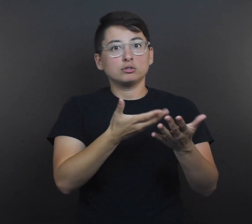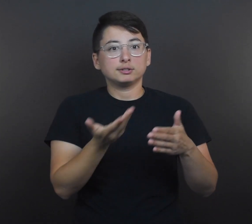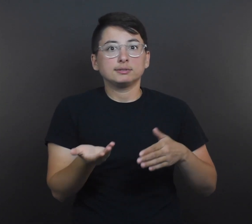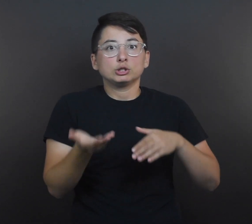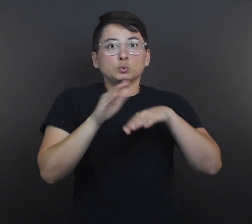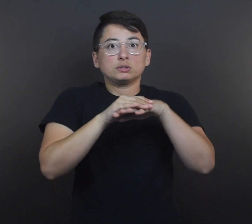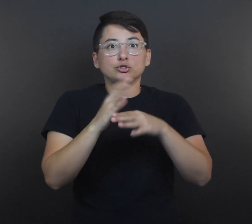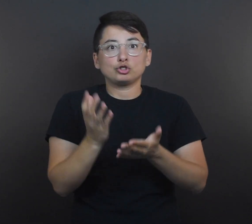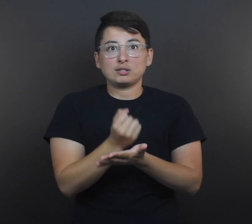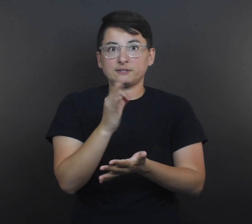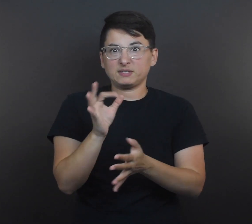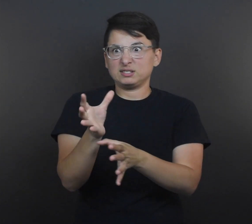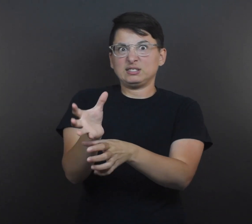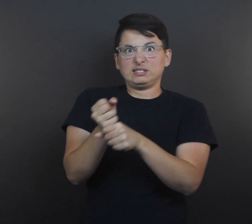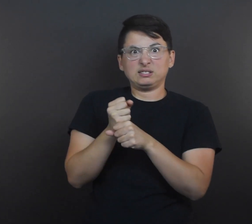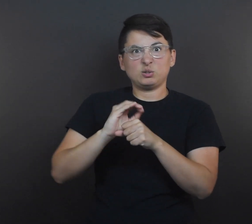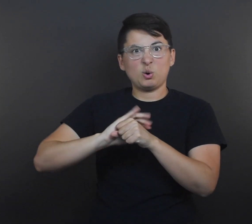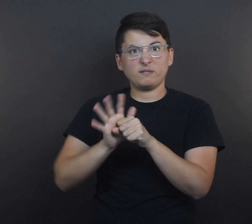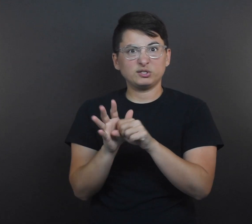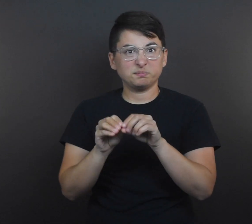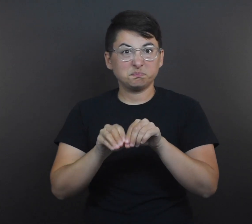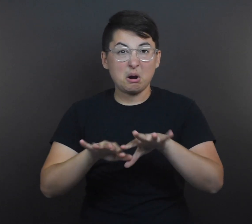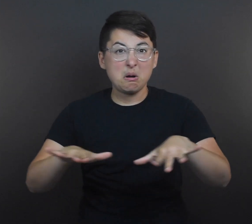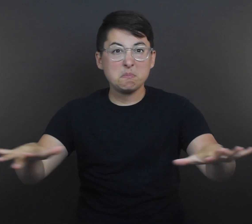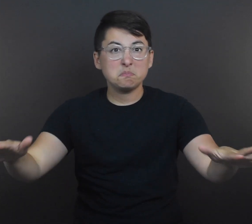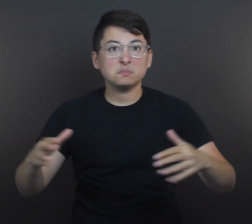factors that can raise the chances of COVID-19 spreading.